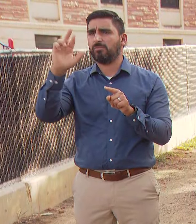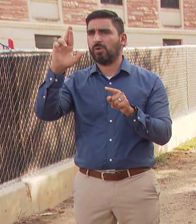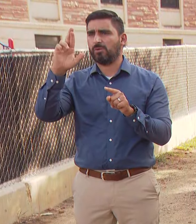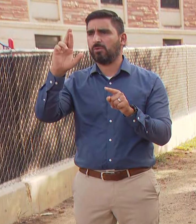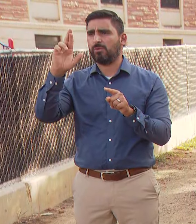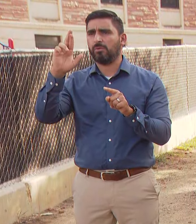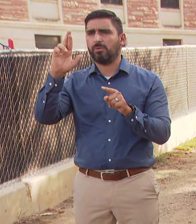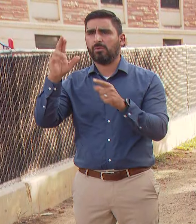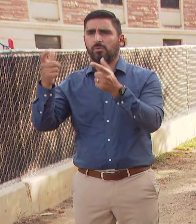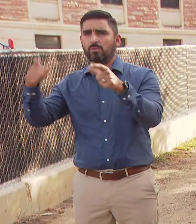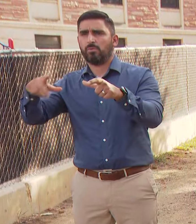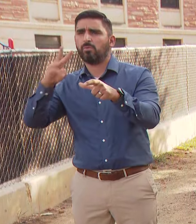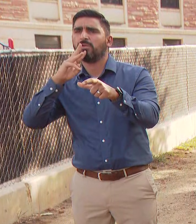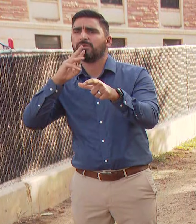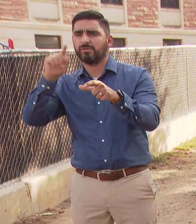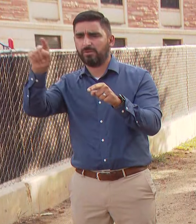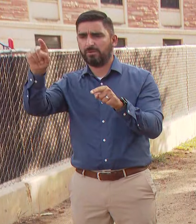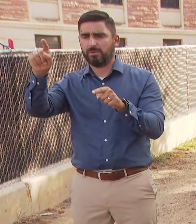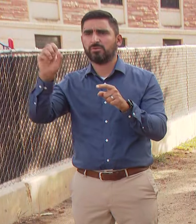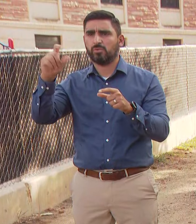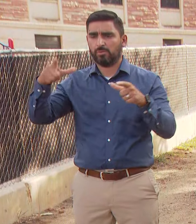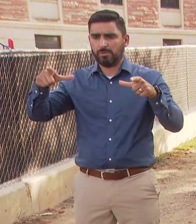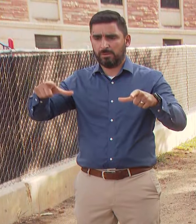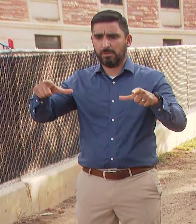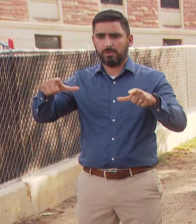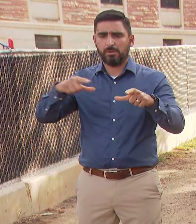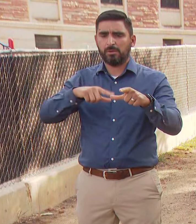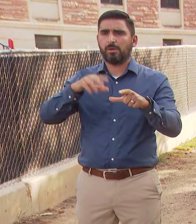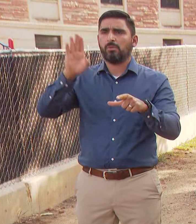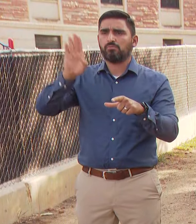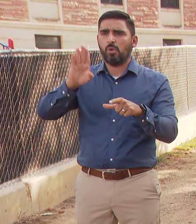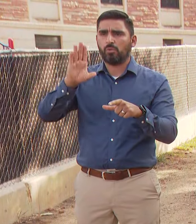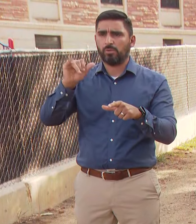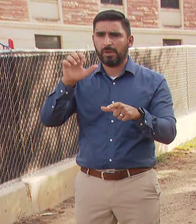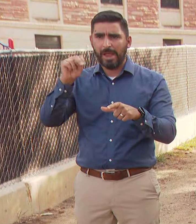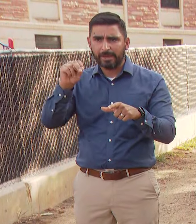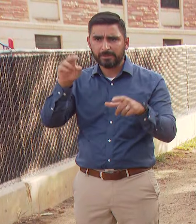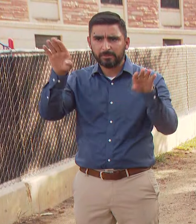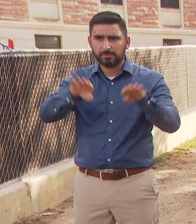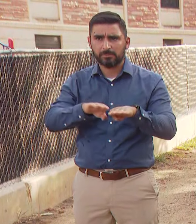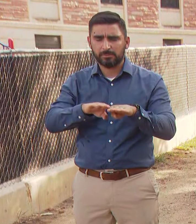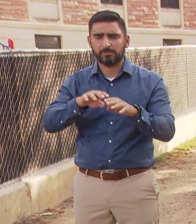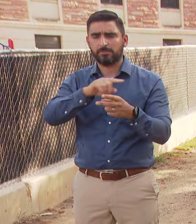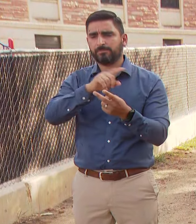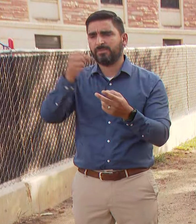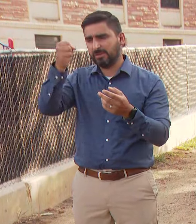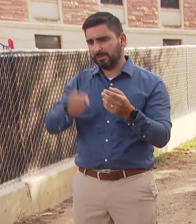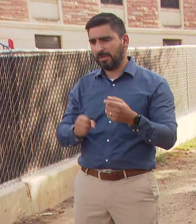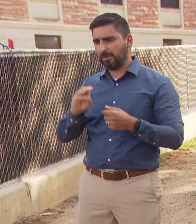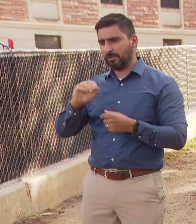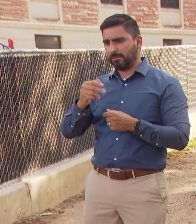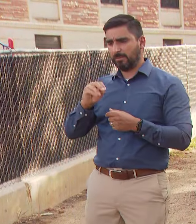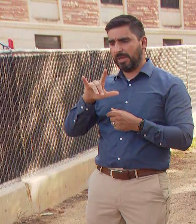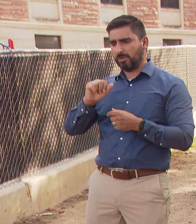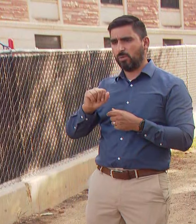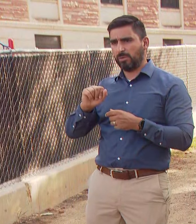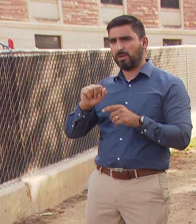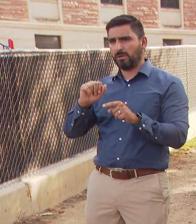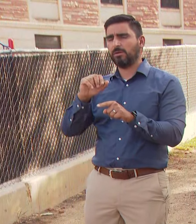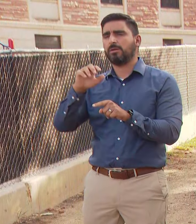So basically the perimeter is highway 119 or Boulder Canyon south to Magnolia, the west side just west of County road 97.